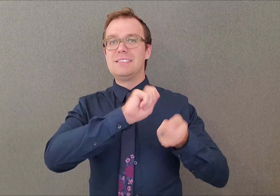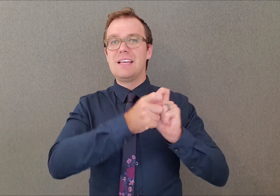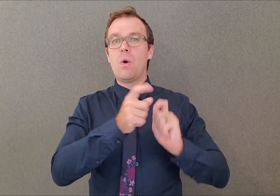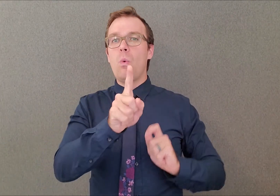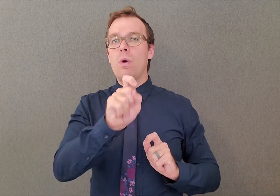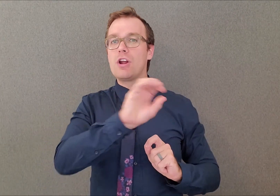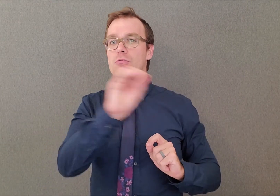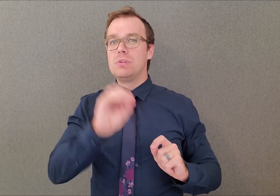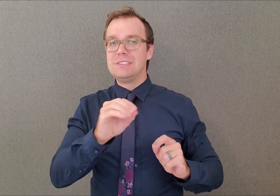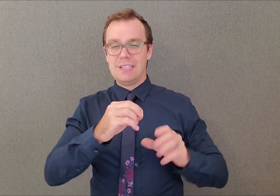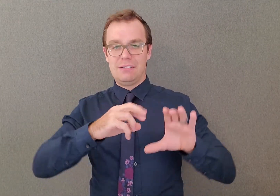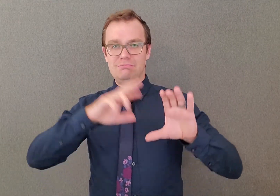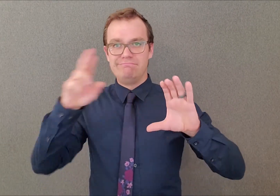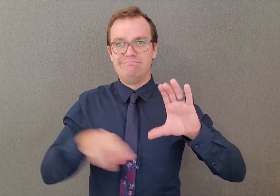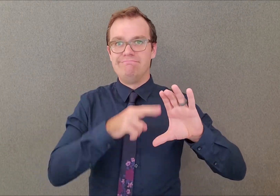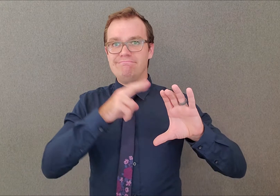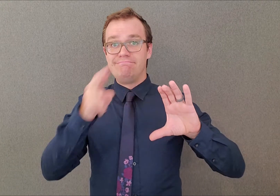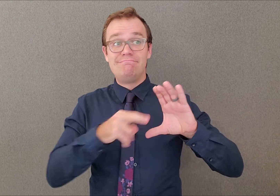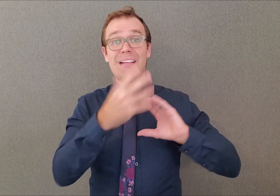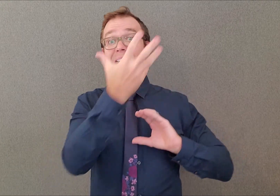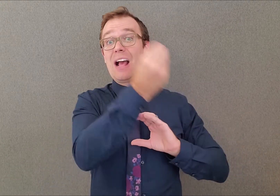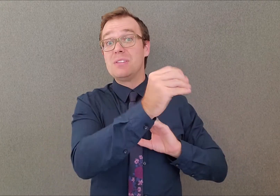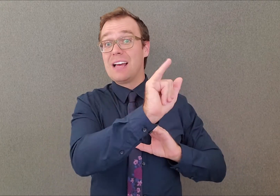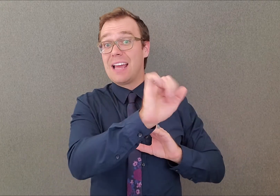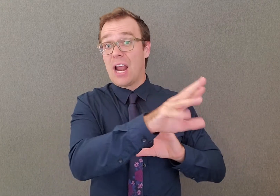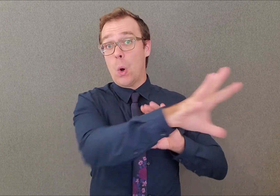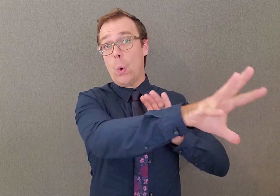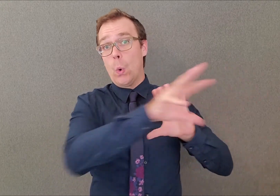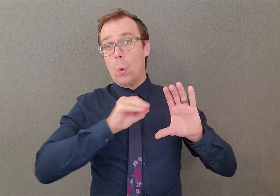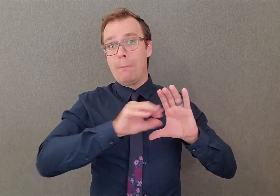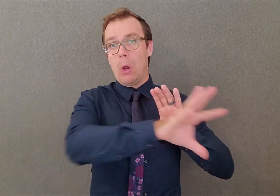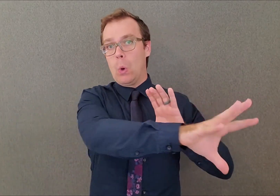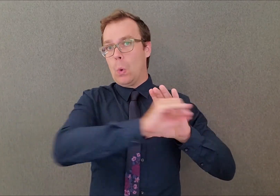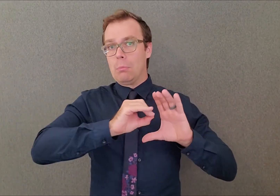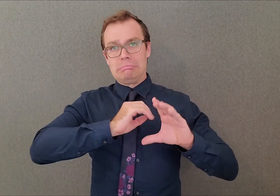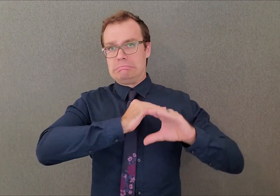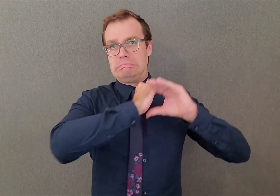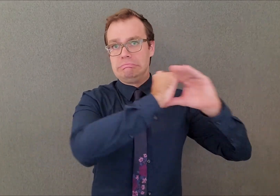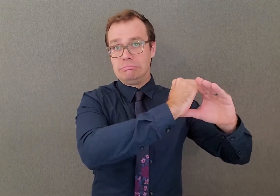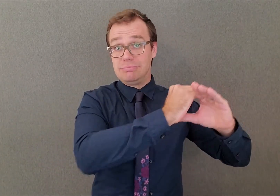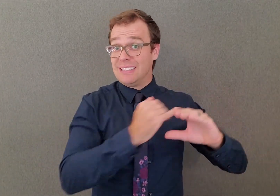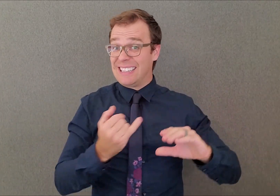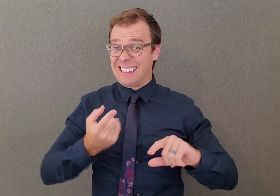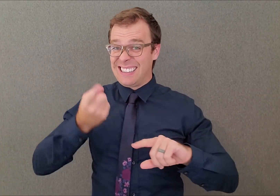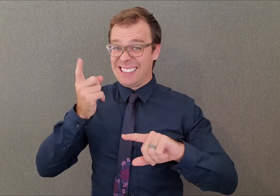so that no outside air is drawn into the building. If this is not possible,